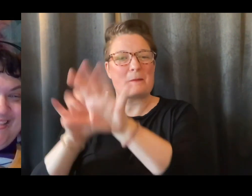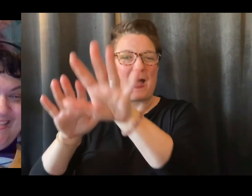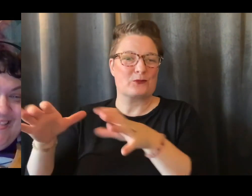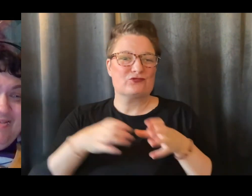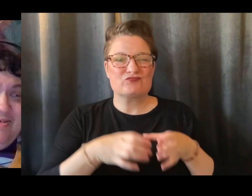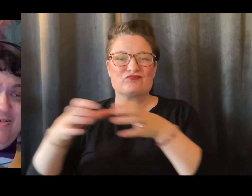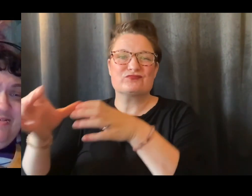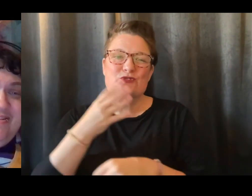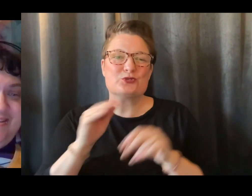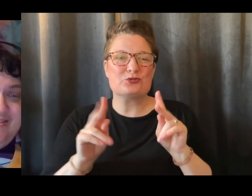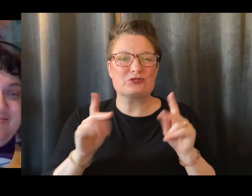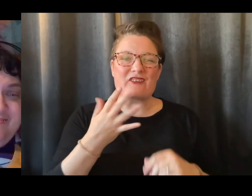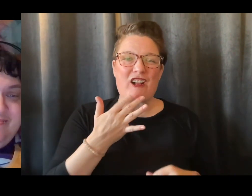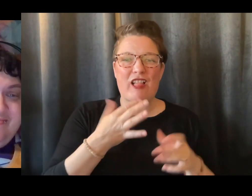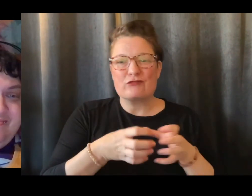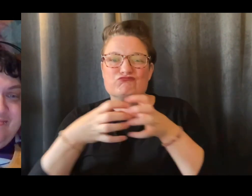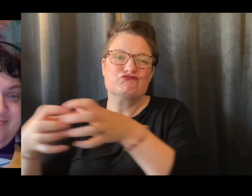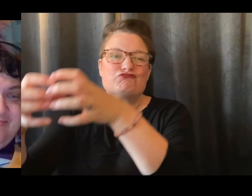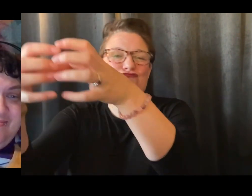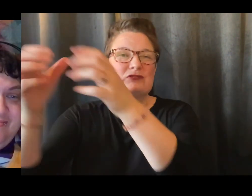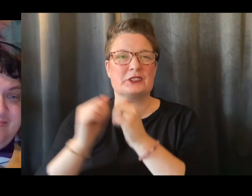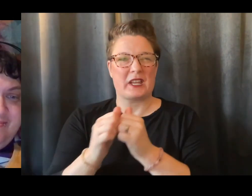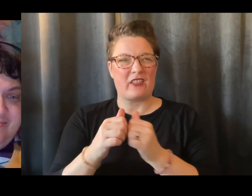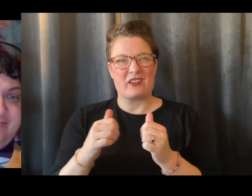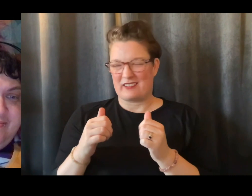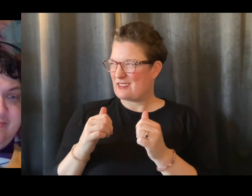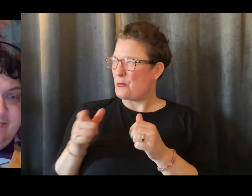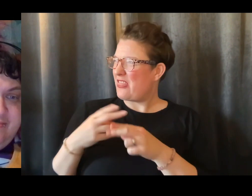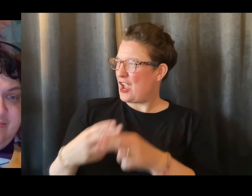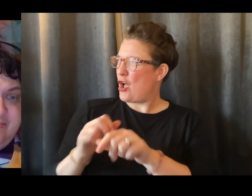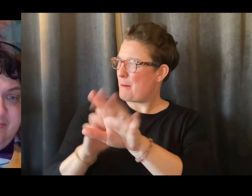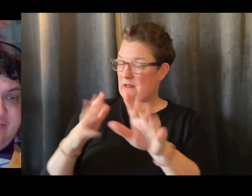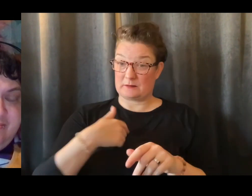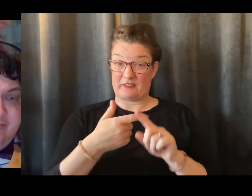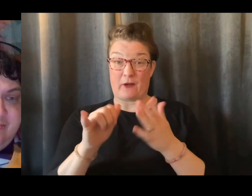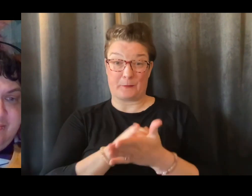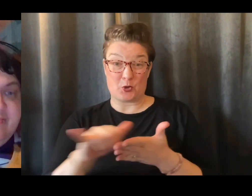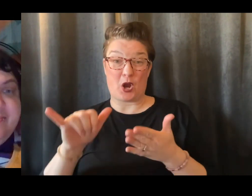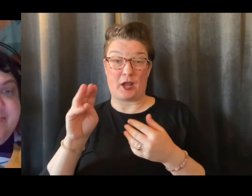don't would they call them mountains? I as a New Yorker, a mid-Westerner. I'm like, those are mountains. And they're like, actually, they're just hills.